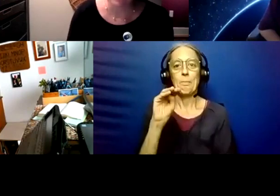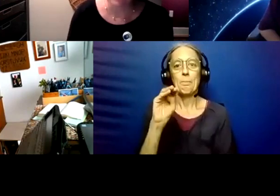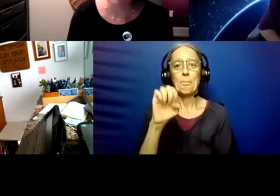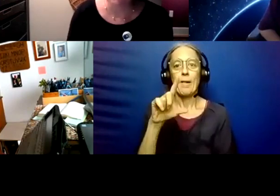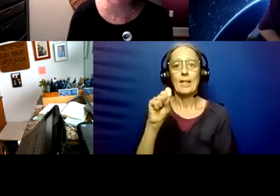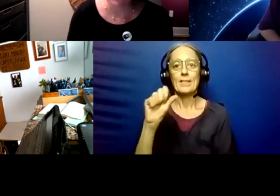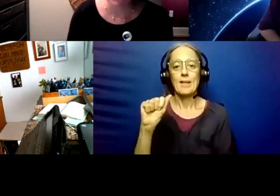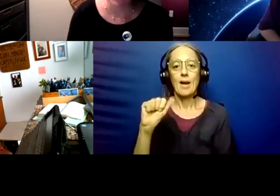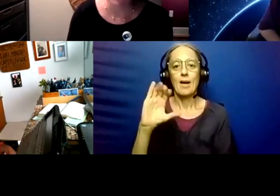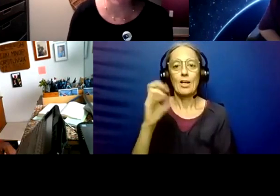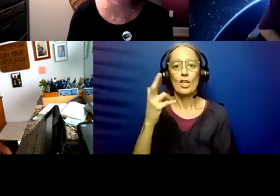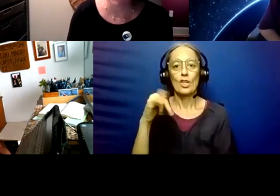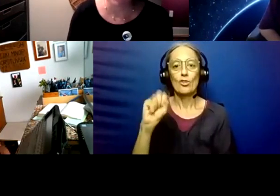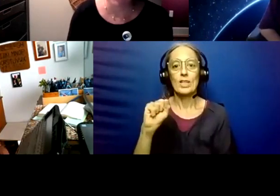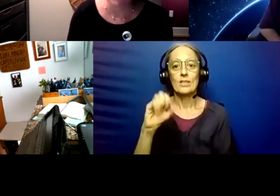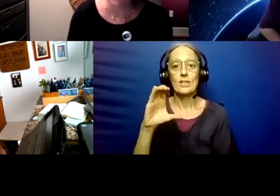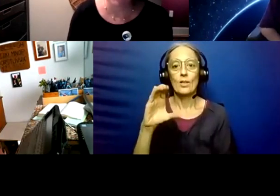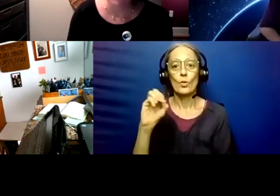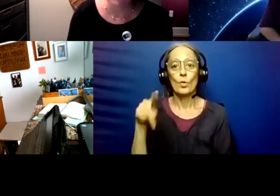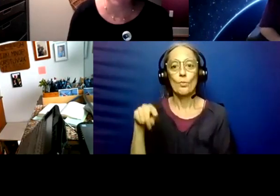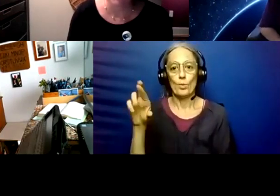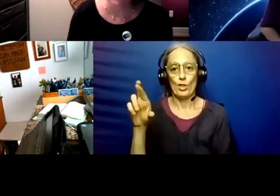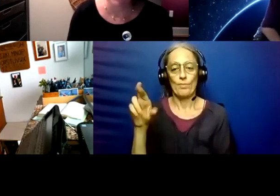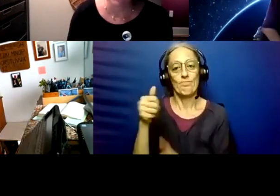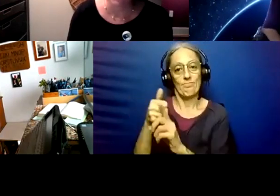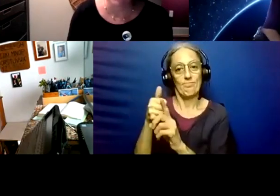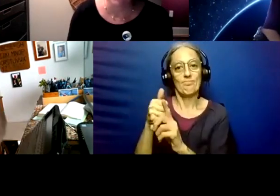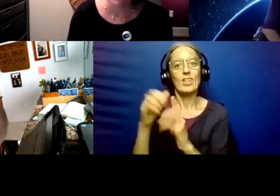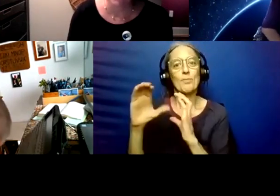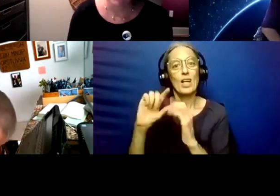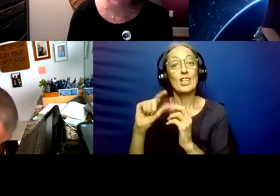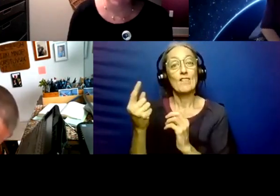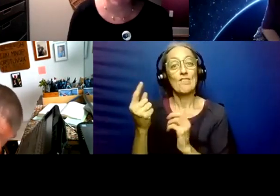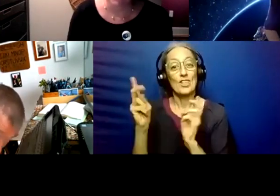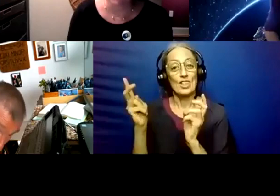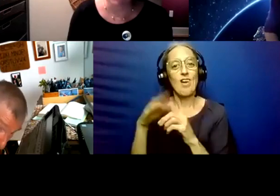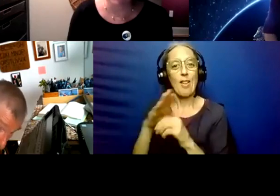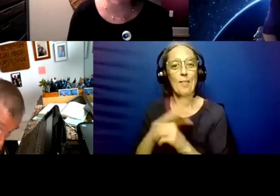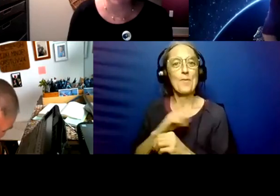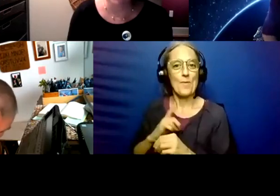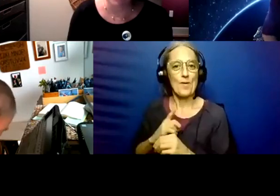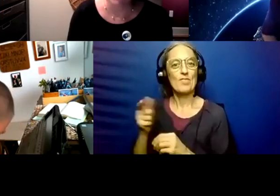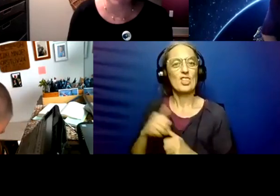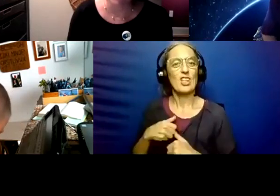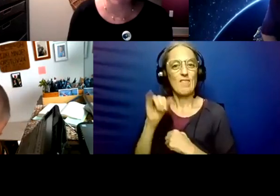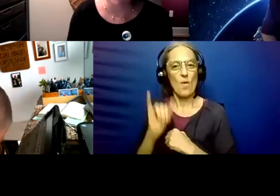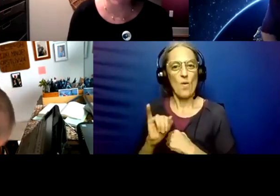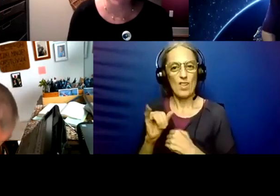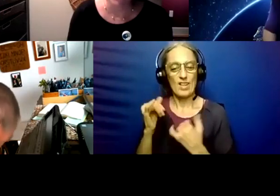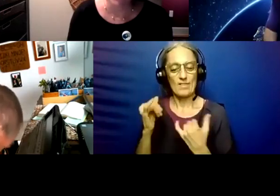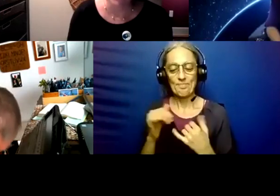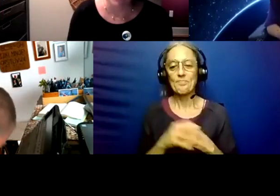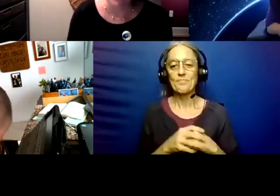is a CommunicationFIRST board member who lives in Oakland. She'll be asking the first question today.